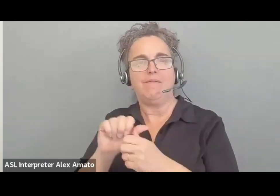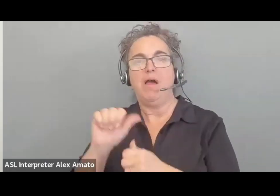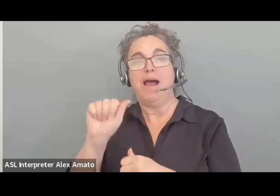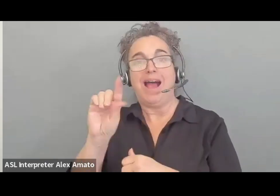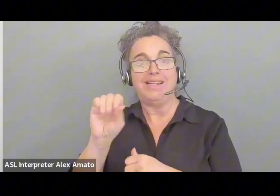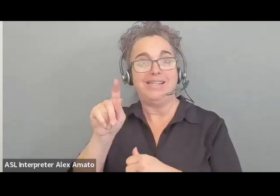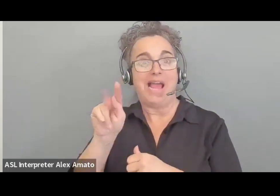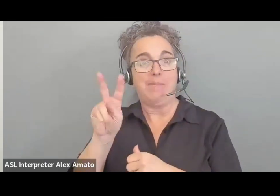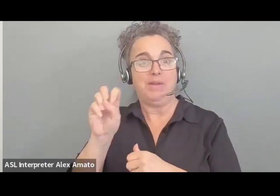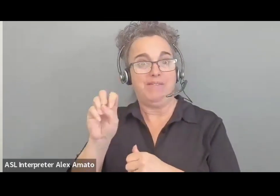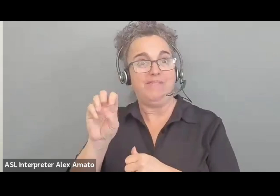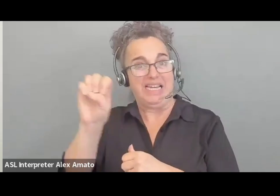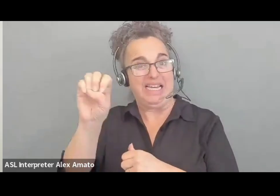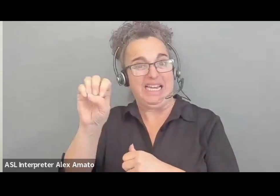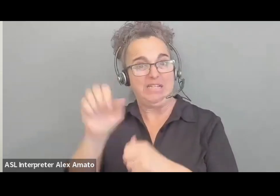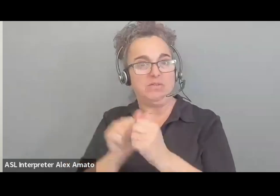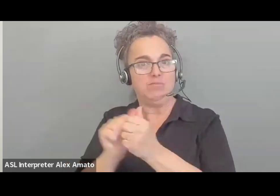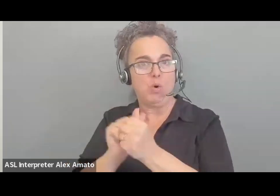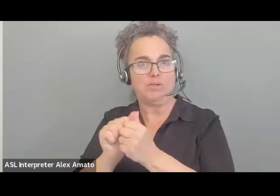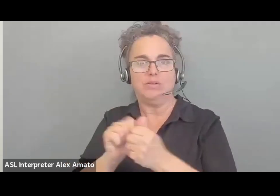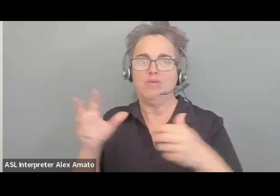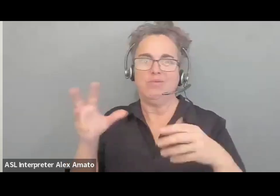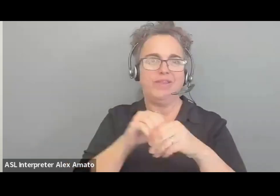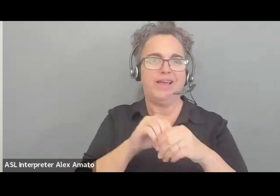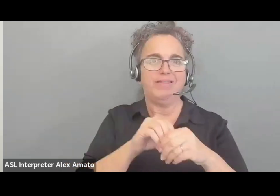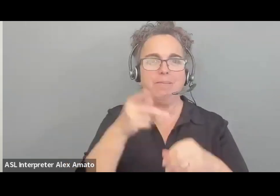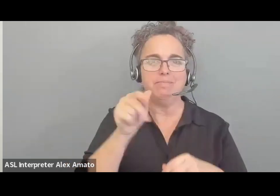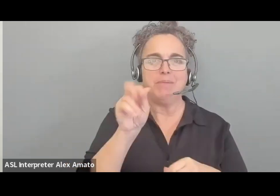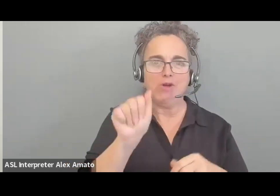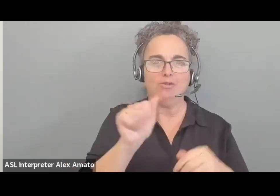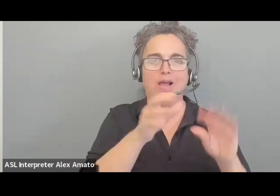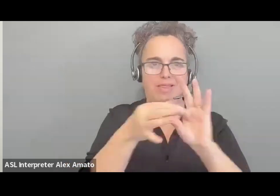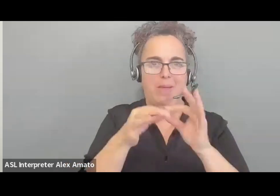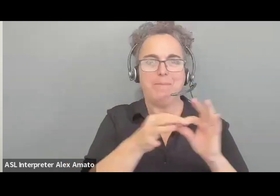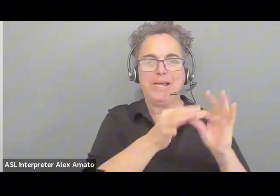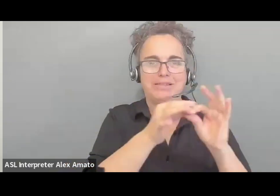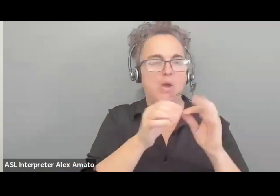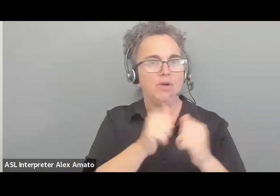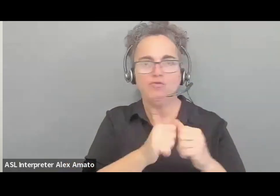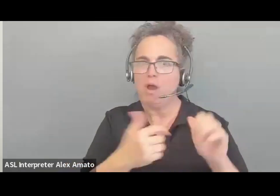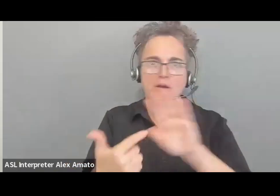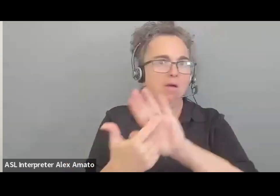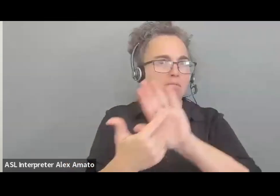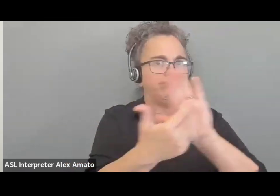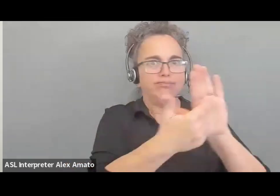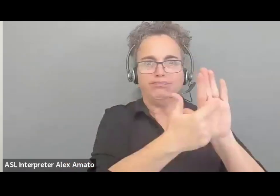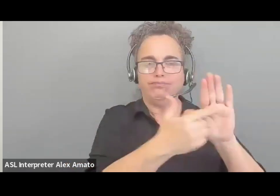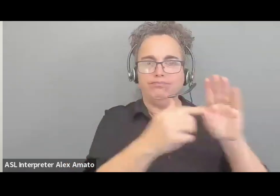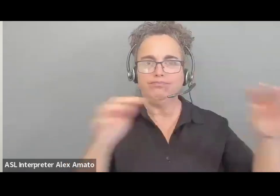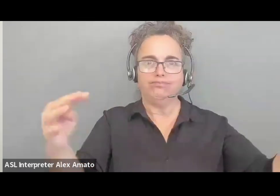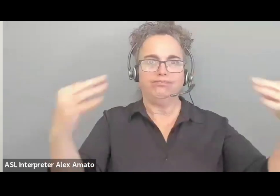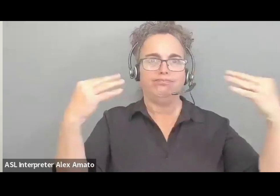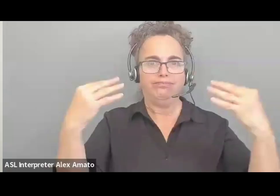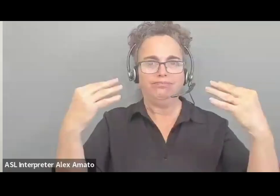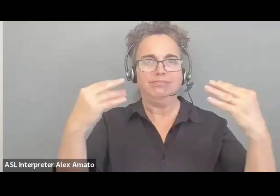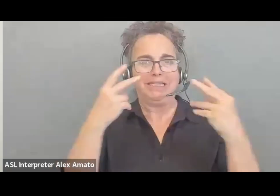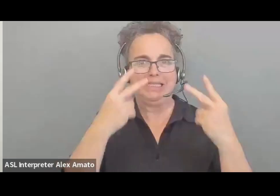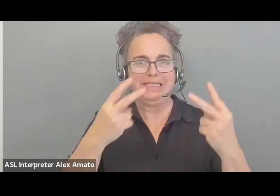And what we are trying to do is, again, create this high profile space and this willingness for people to recognize what we're doing. We're looking for players.